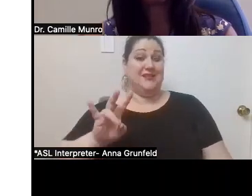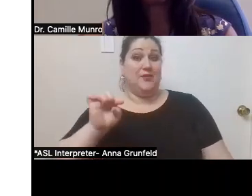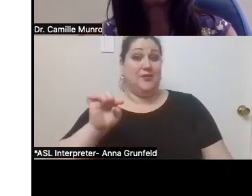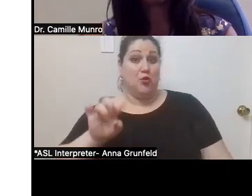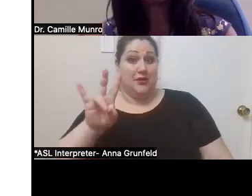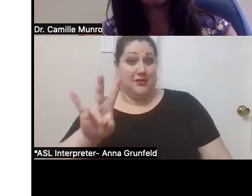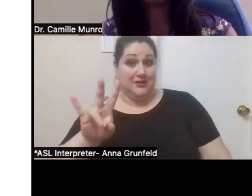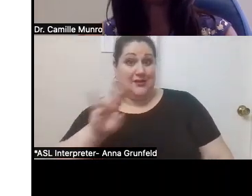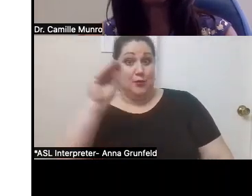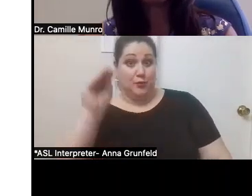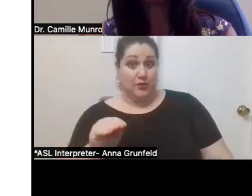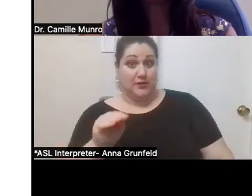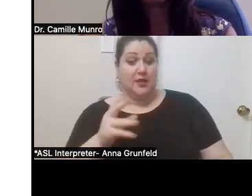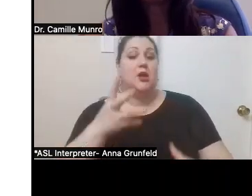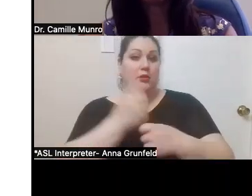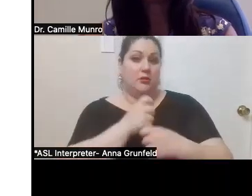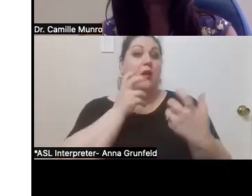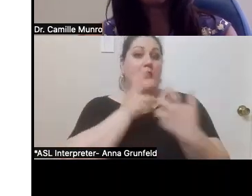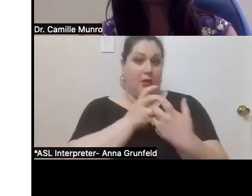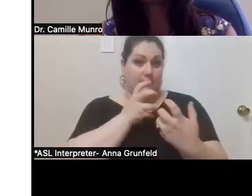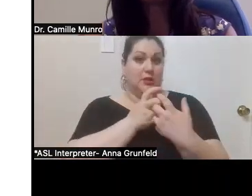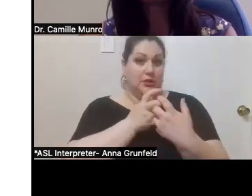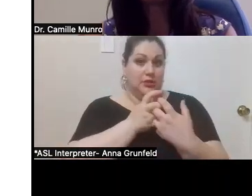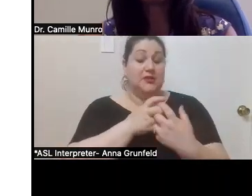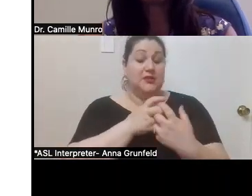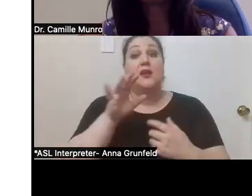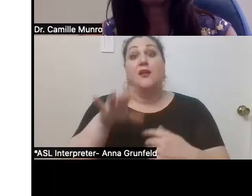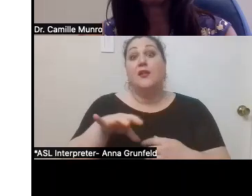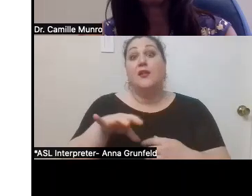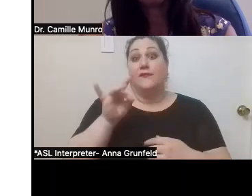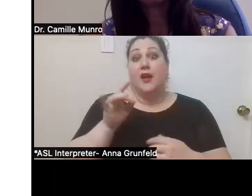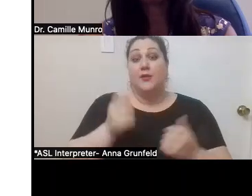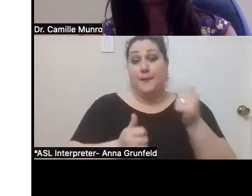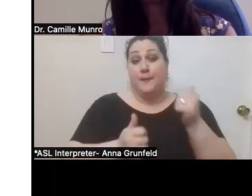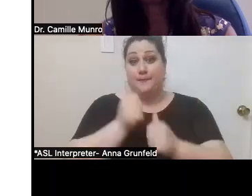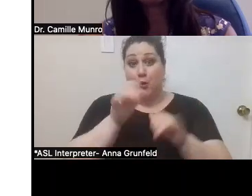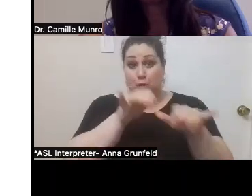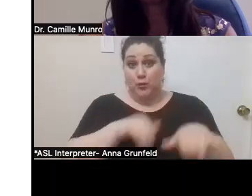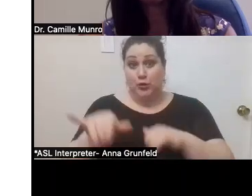And what they found was the most common disabilities were attention deficit,